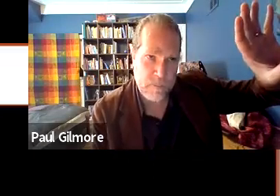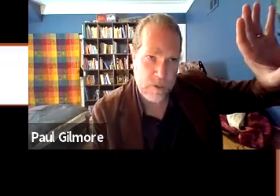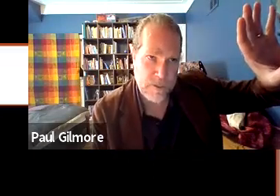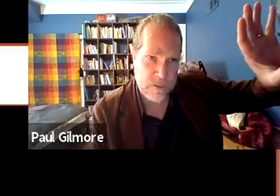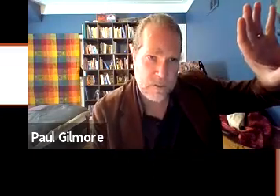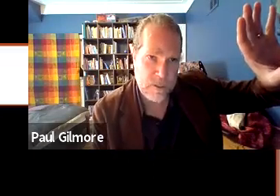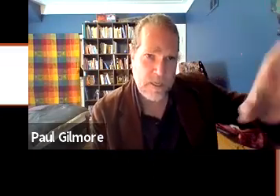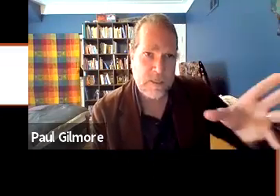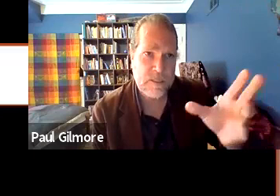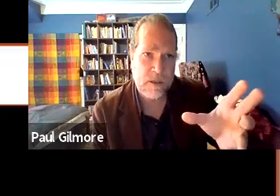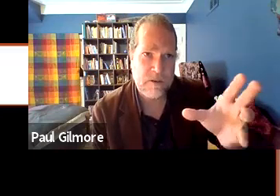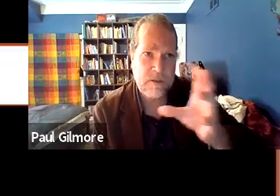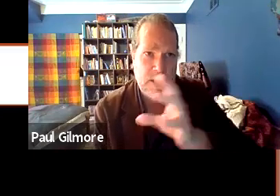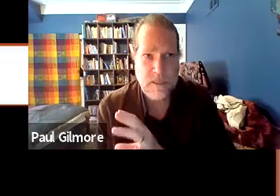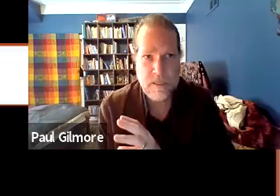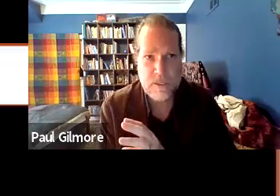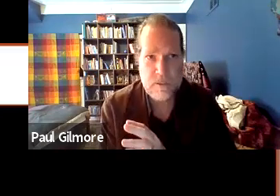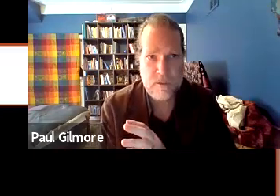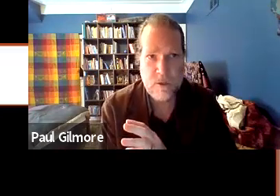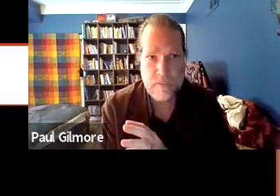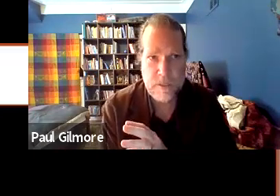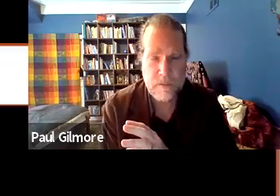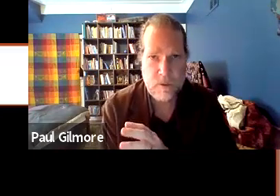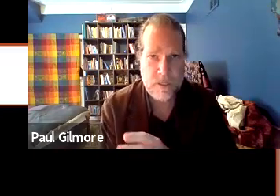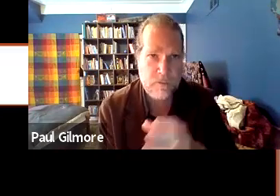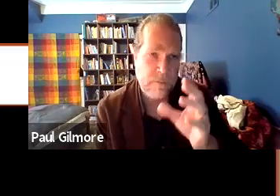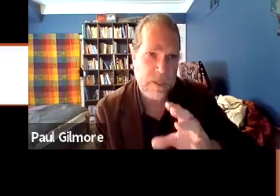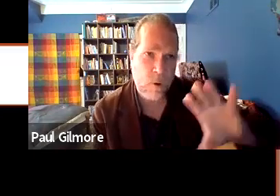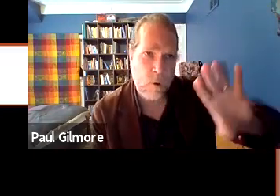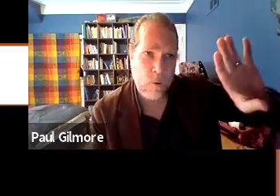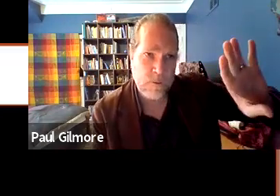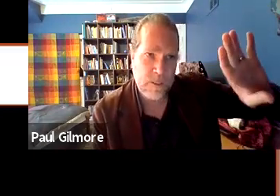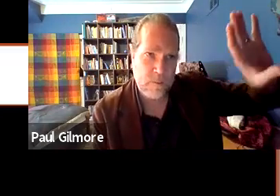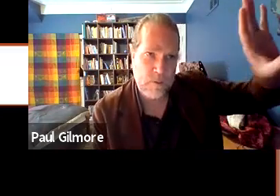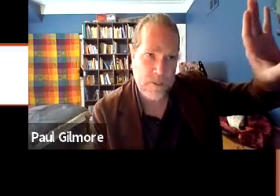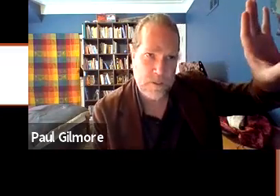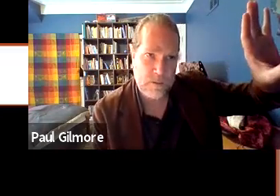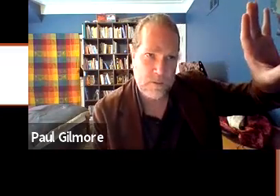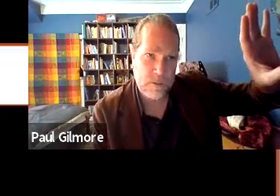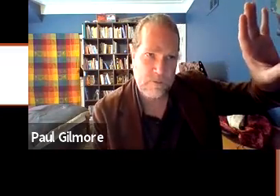immigration, to Southern and Eastern European immigration from the old immigration of